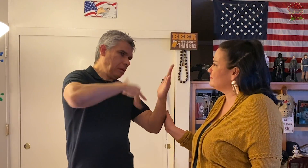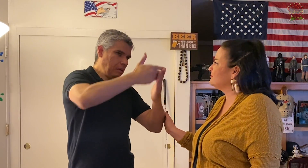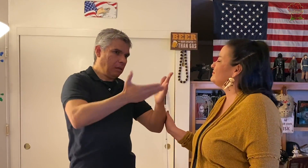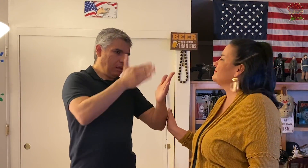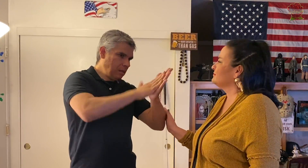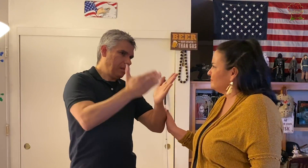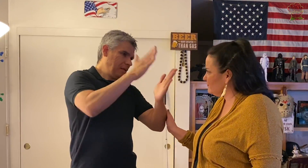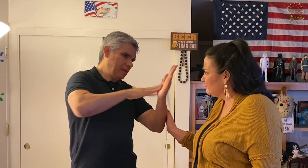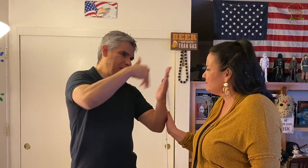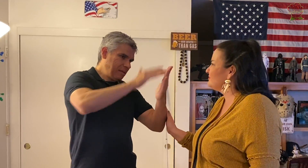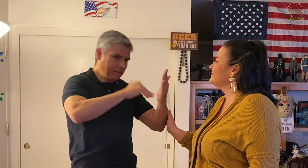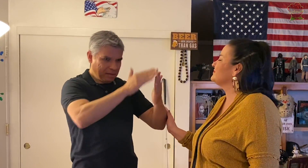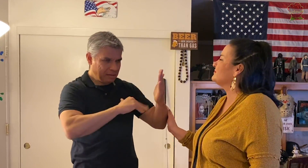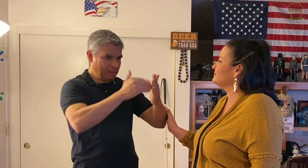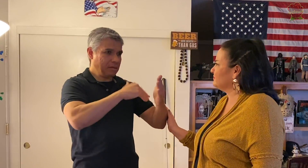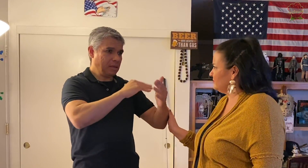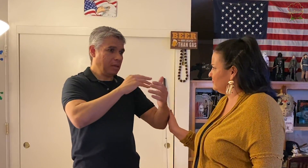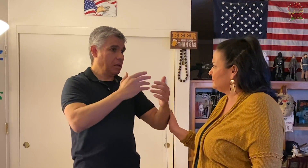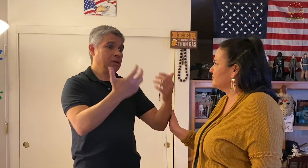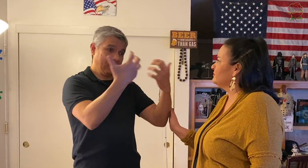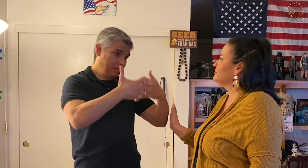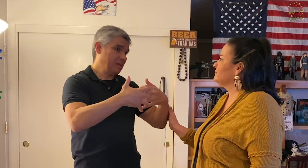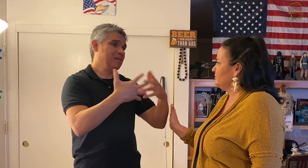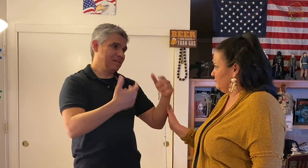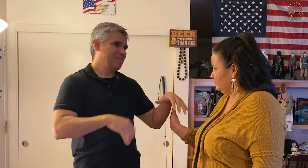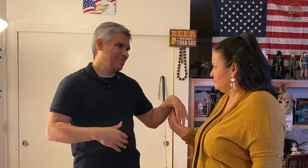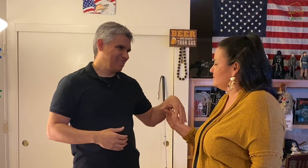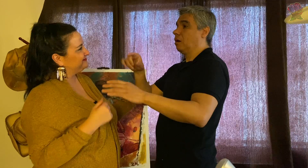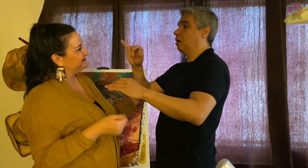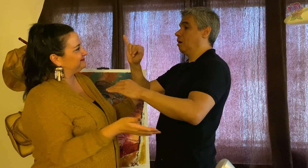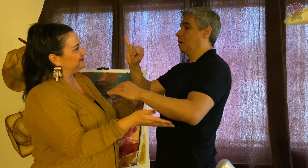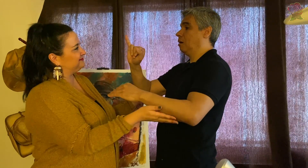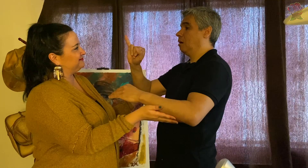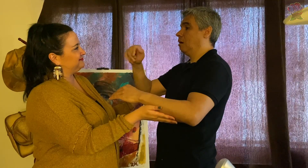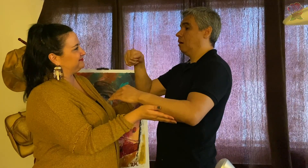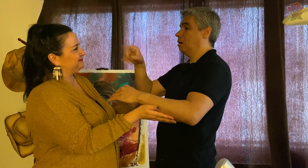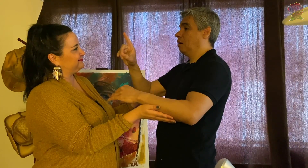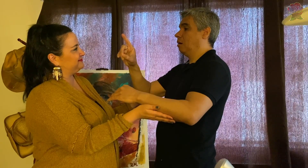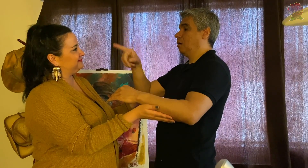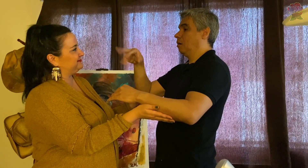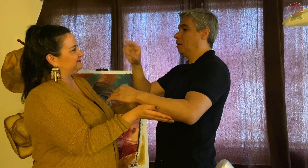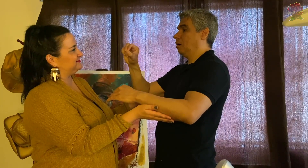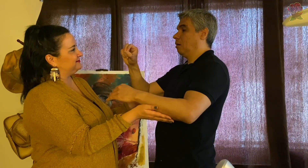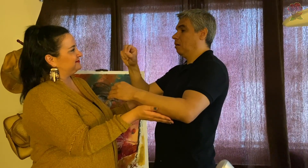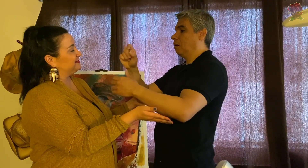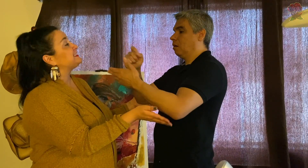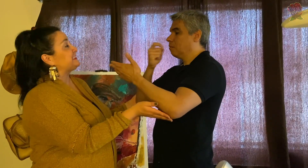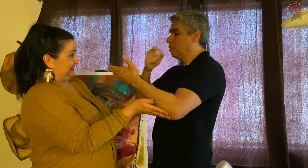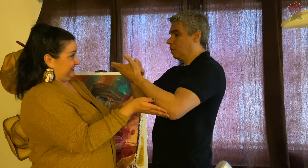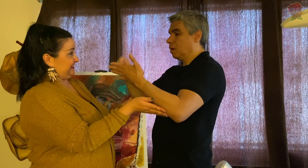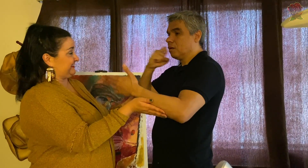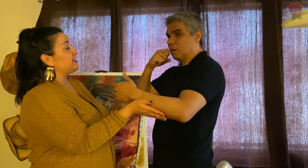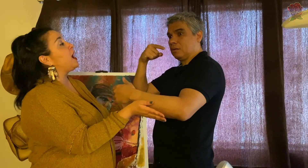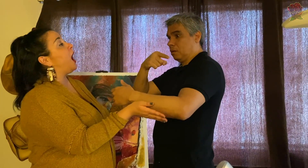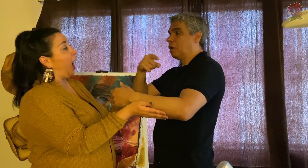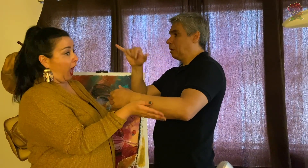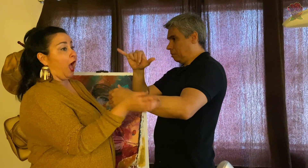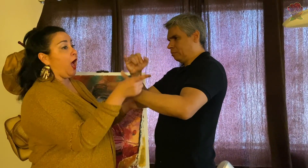so I painted it again until it looked better. I use an iPad Pro to draw. It can be challenging to use.